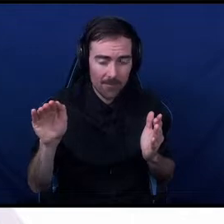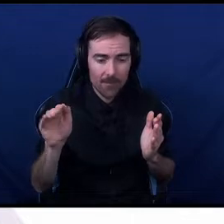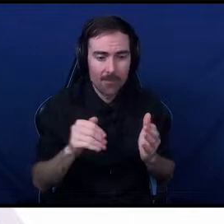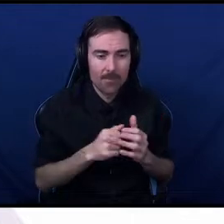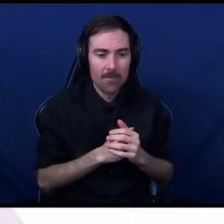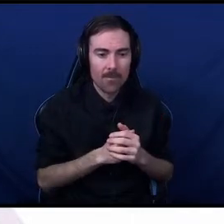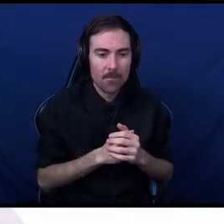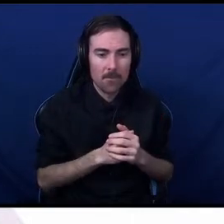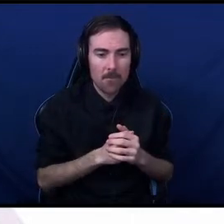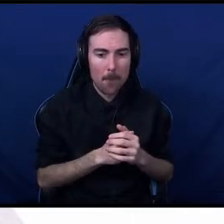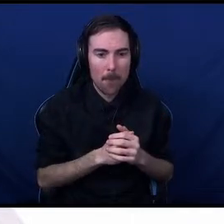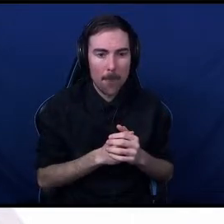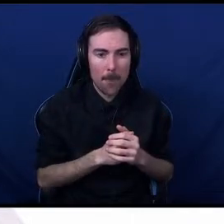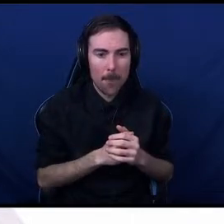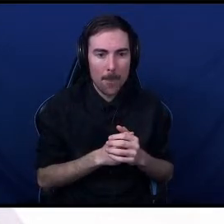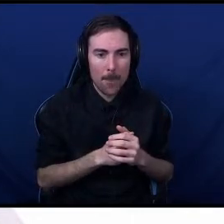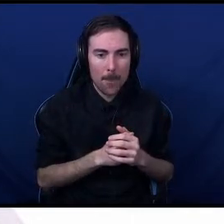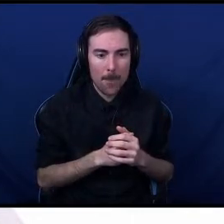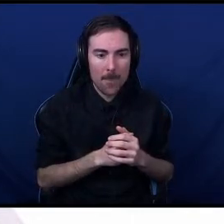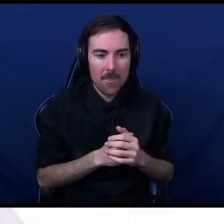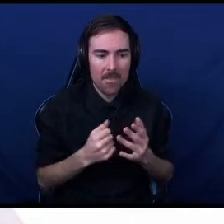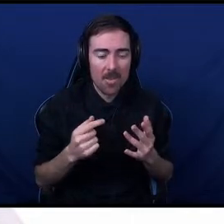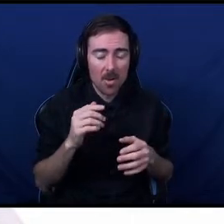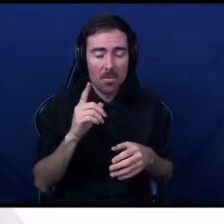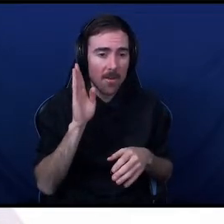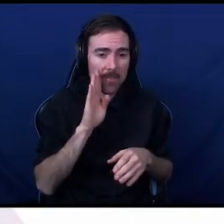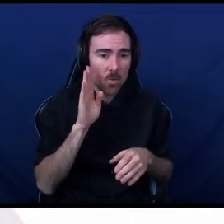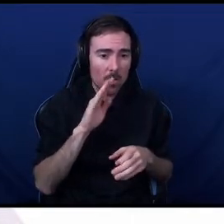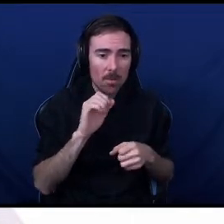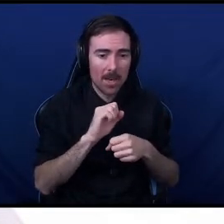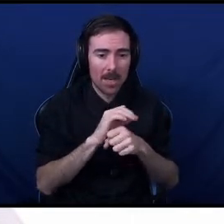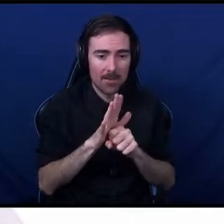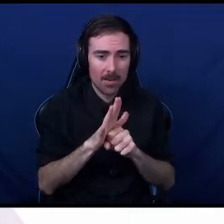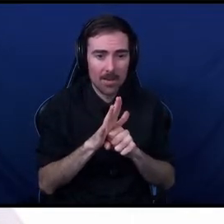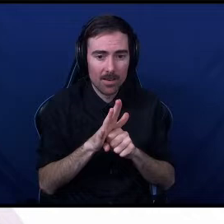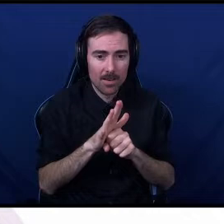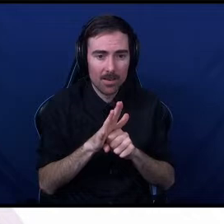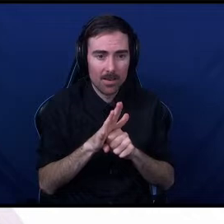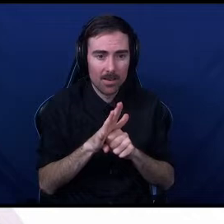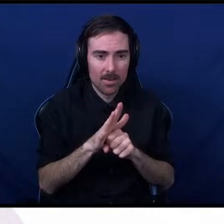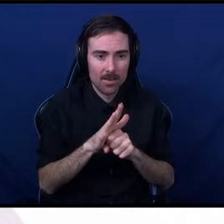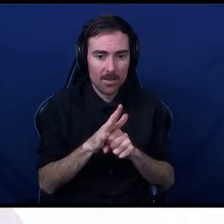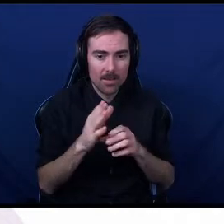suppose in other pandemics years ago, it would have been it would have went past and we wouldn't have sort of begin to forget it